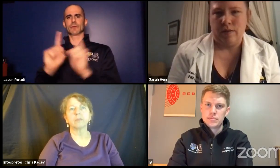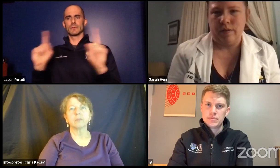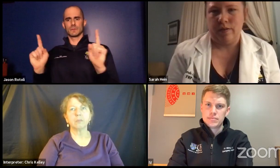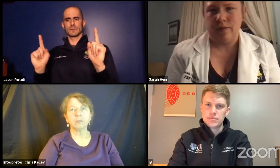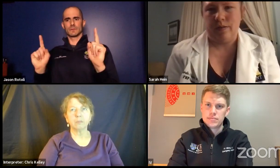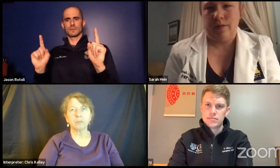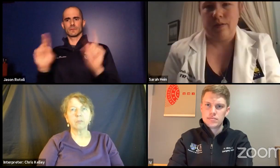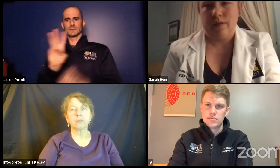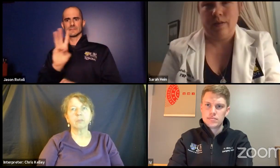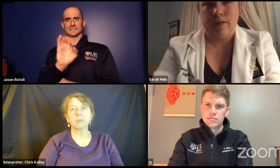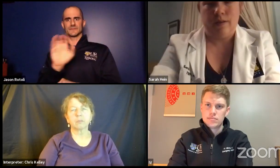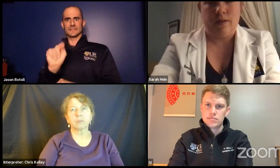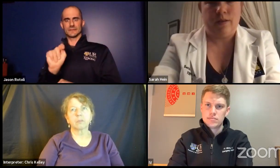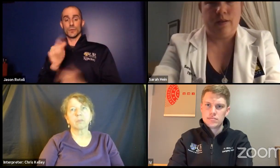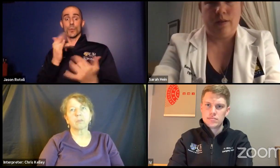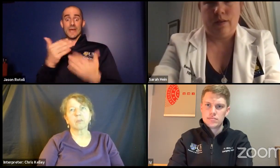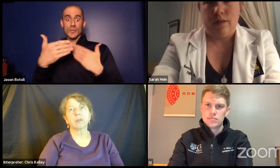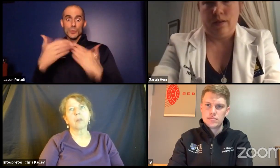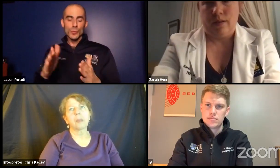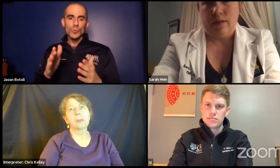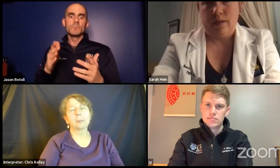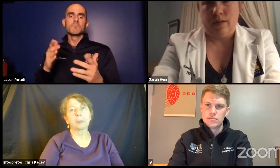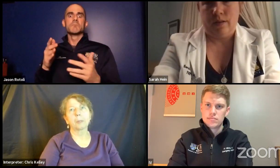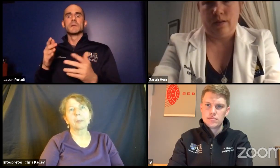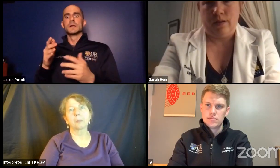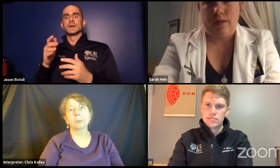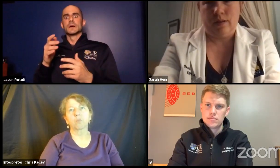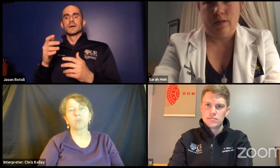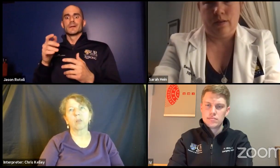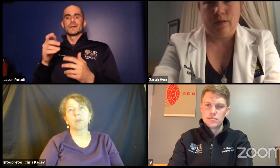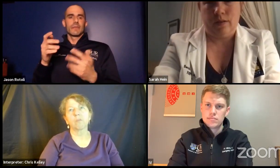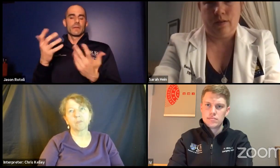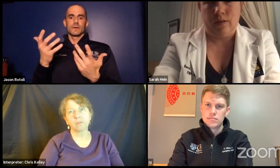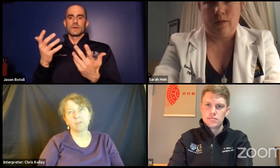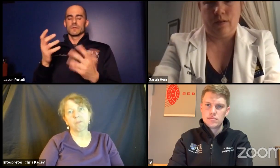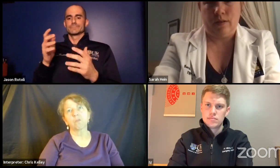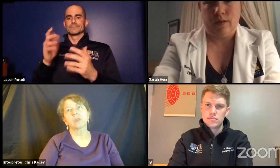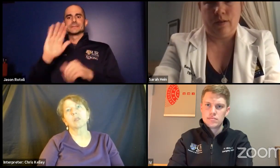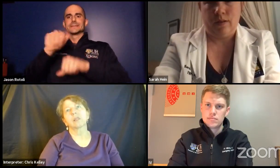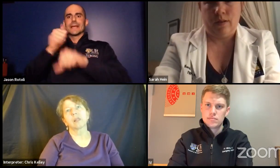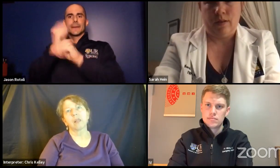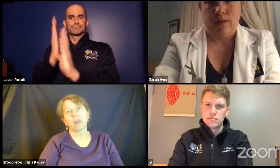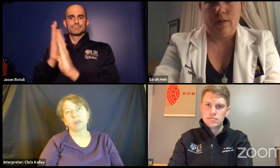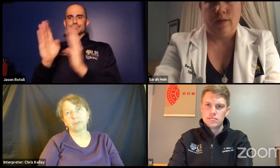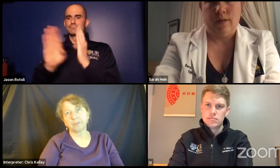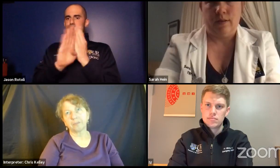if you need to go to the hospital or something minor, minor is for urgent care.